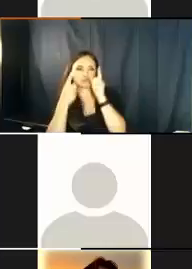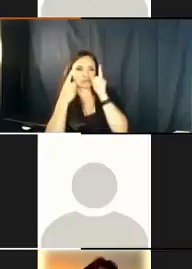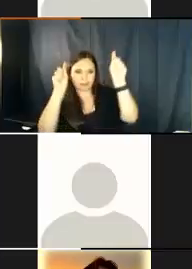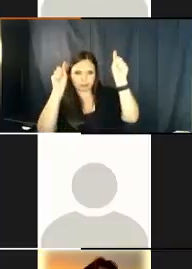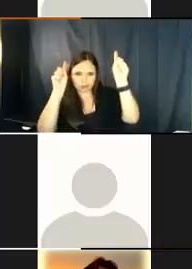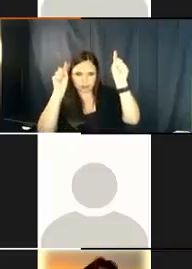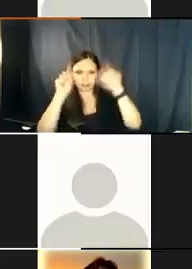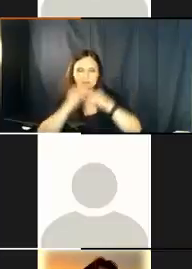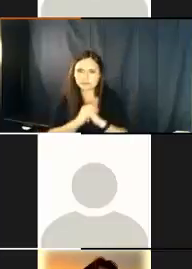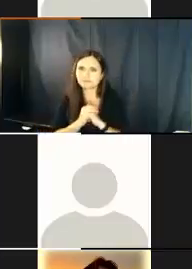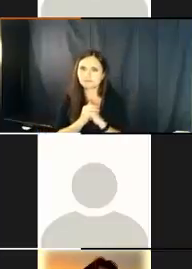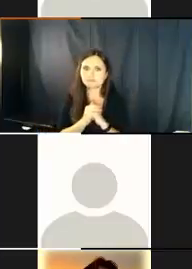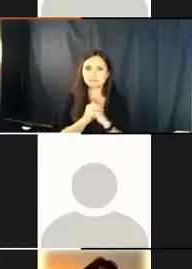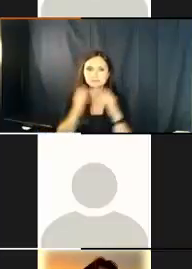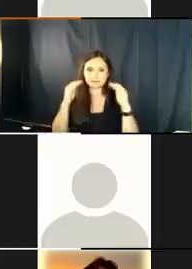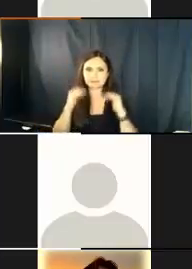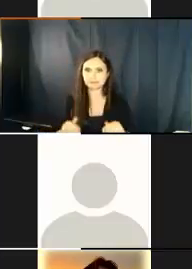then mastery based learning.